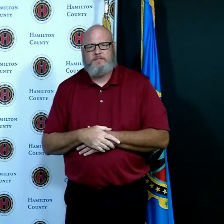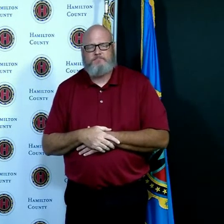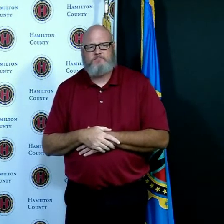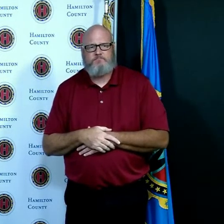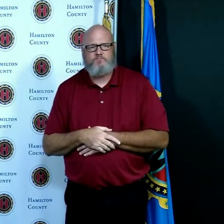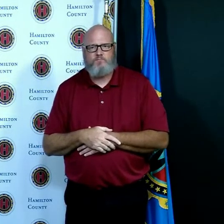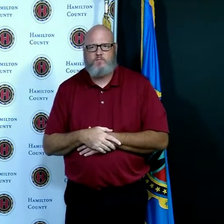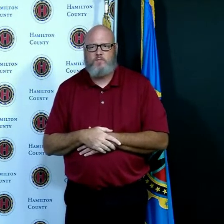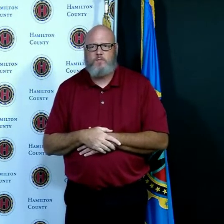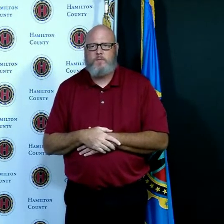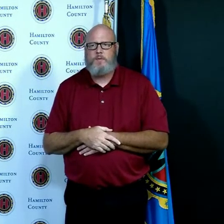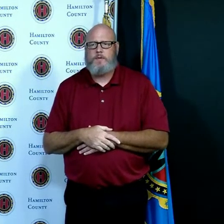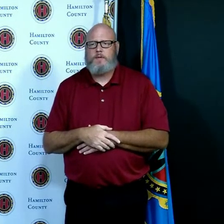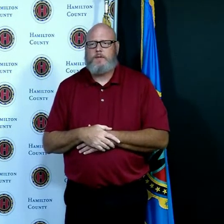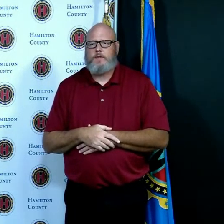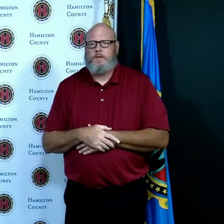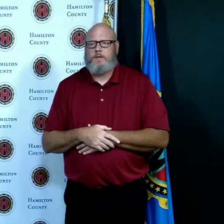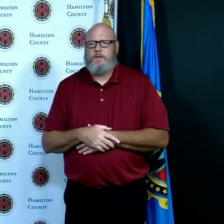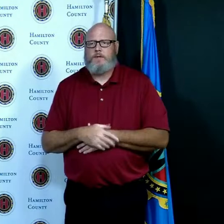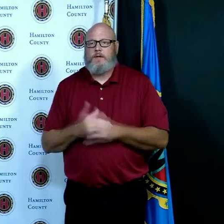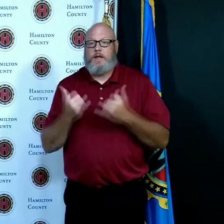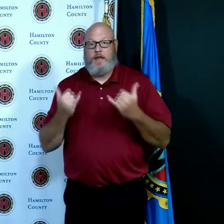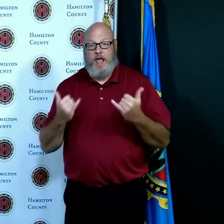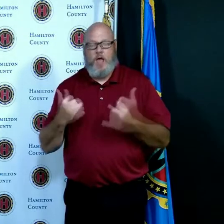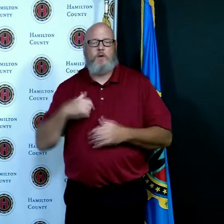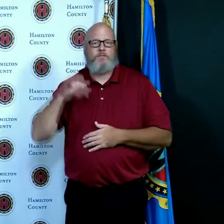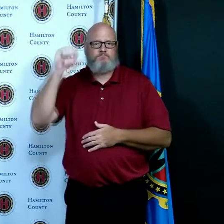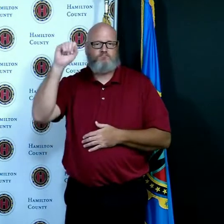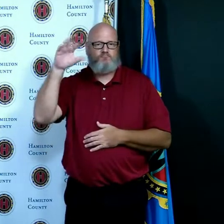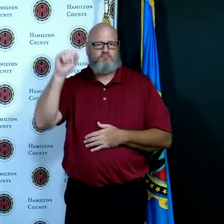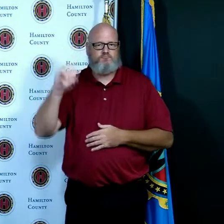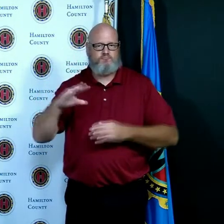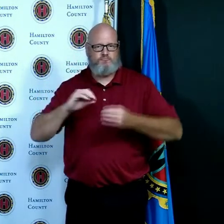so let's get to the numbers so as of today